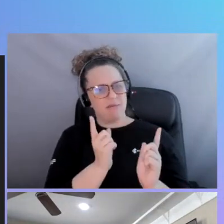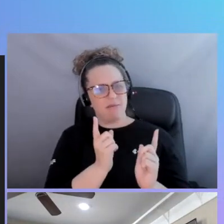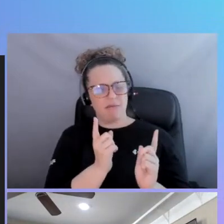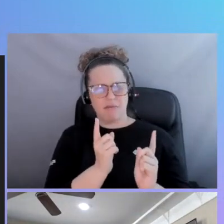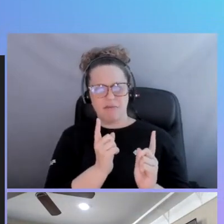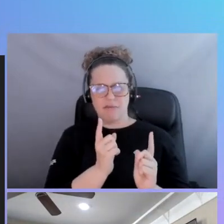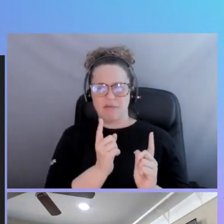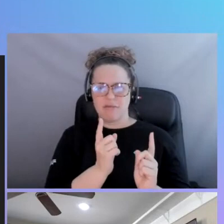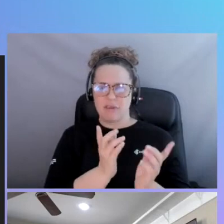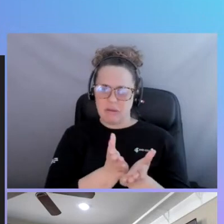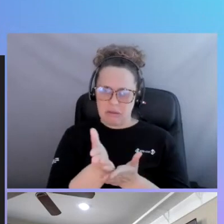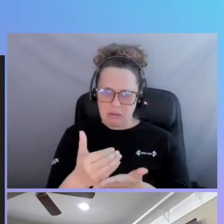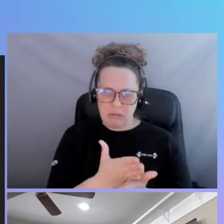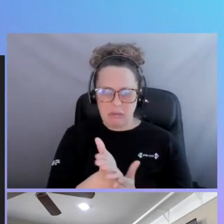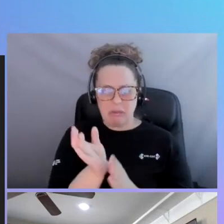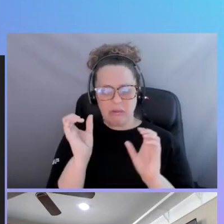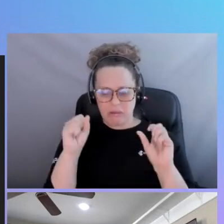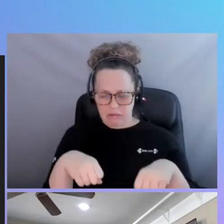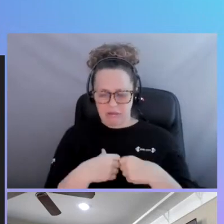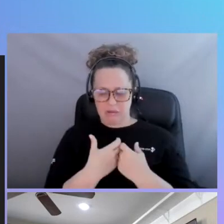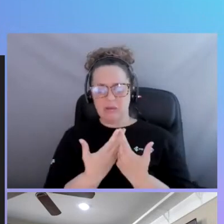to talk about some of the issues that you're facing that you're